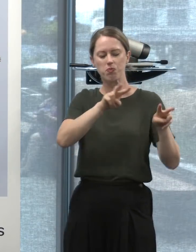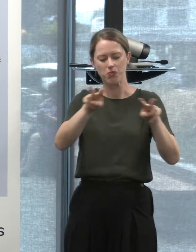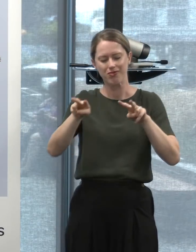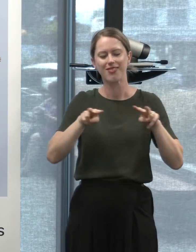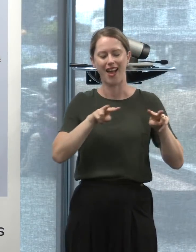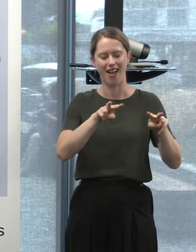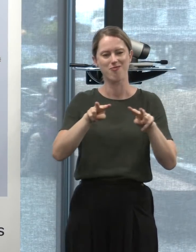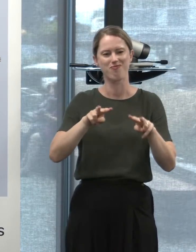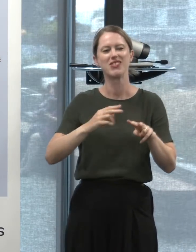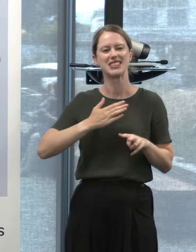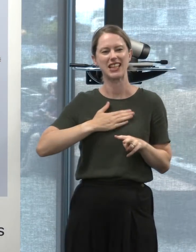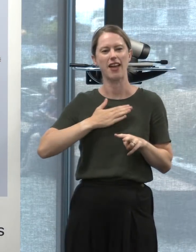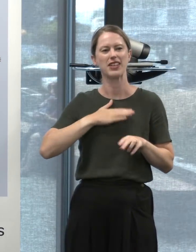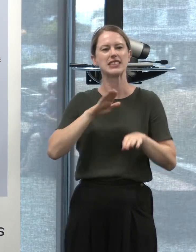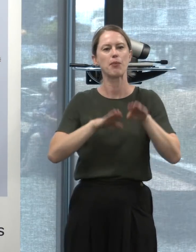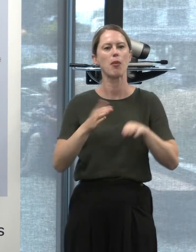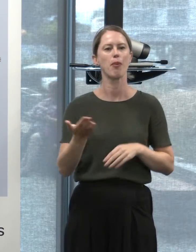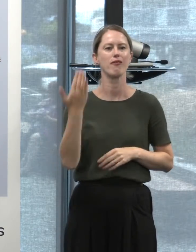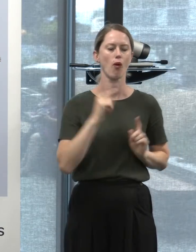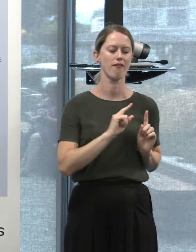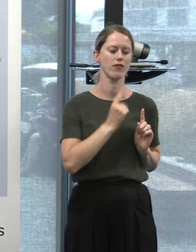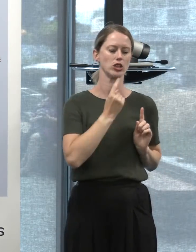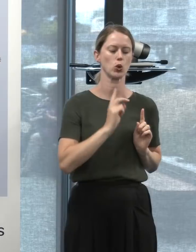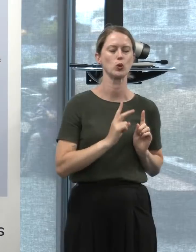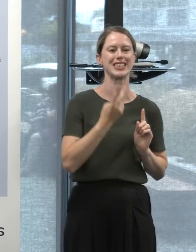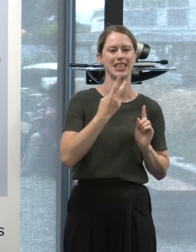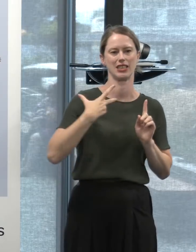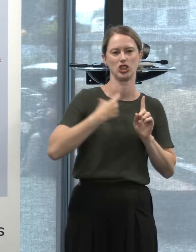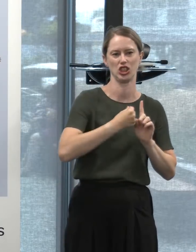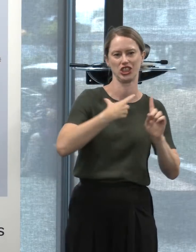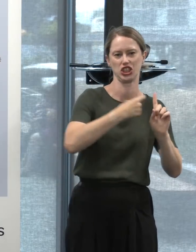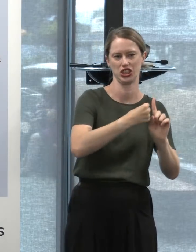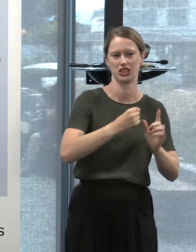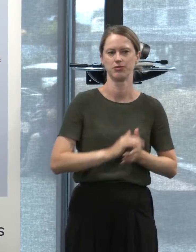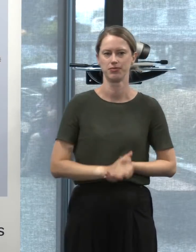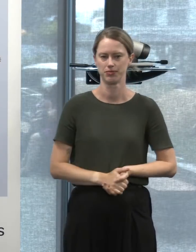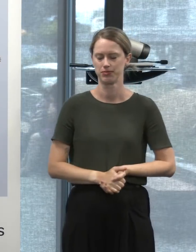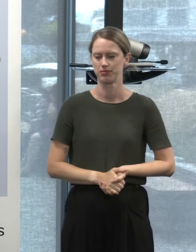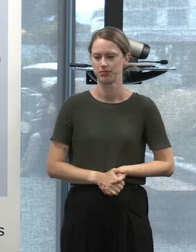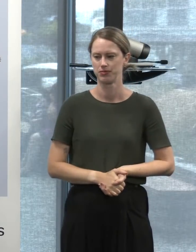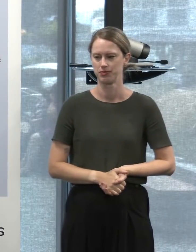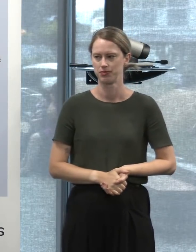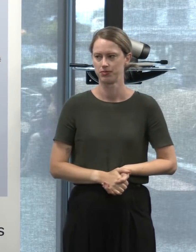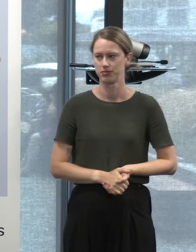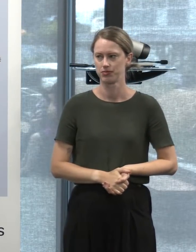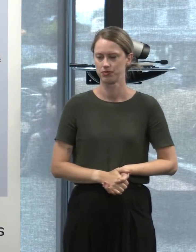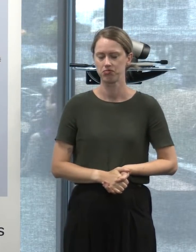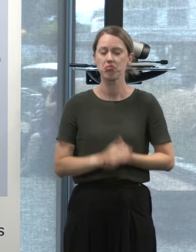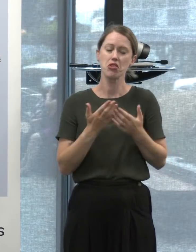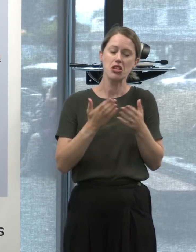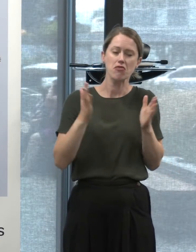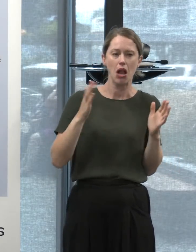doses of the Pfizer vaccine administered as a booster here, our data suggests that it